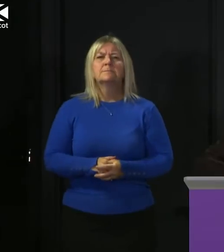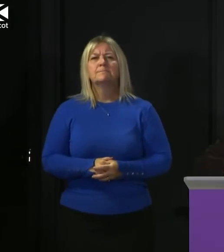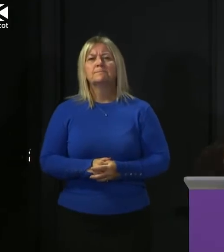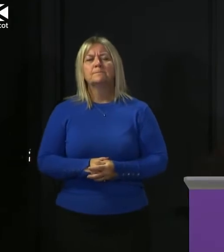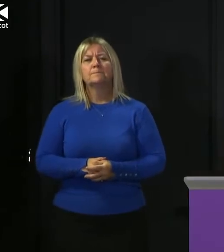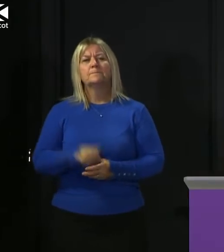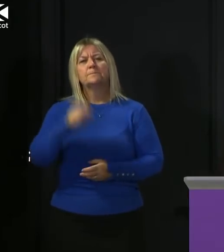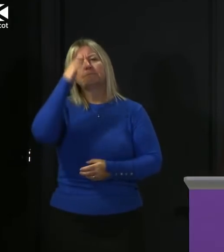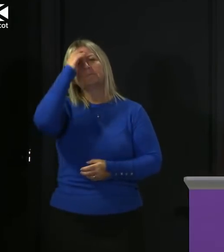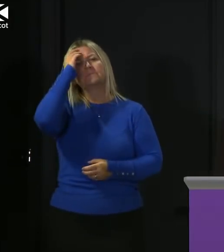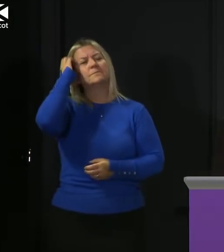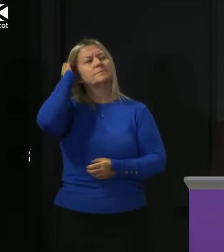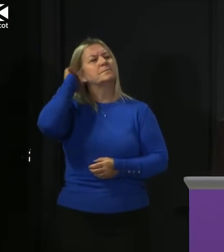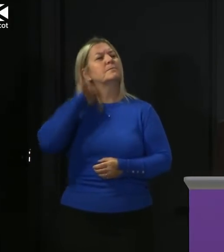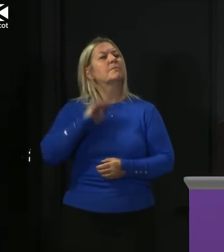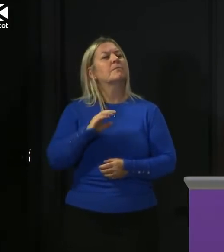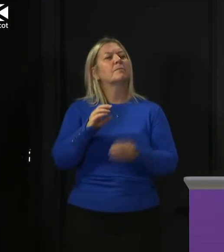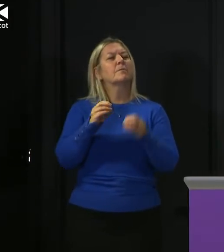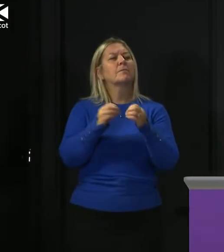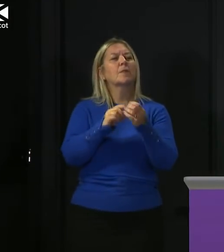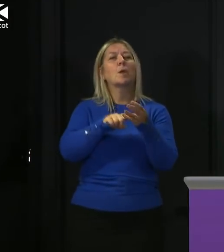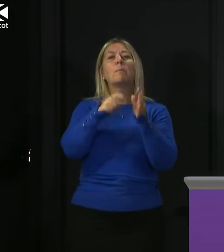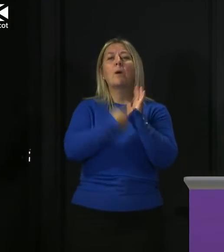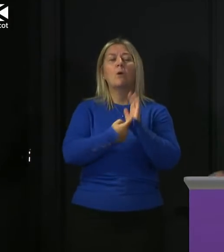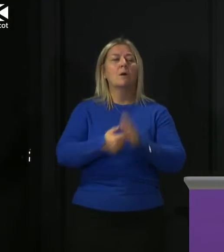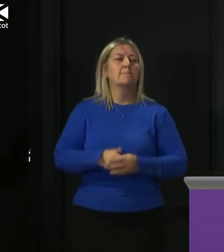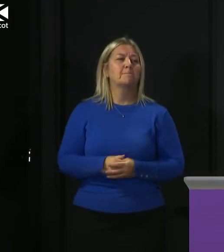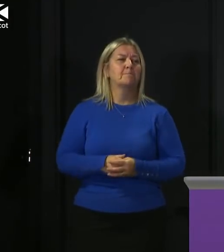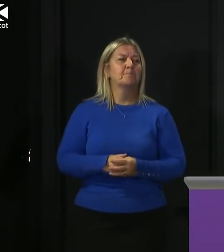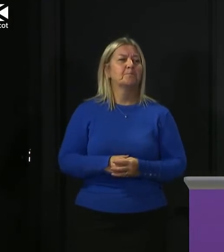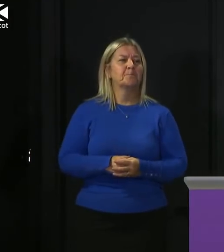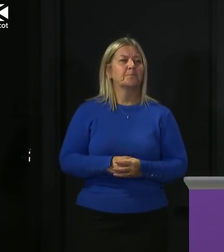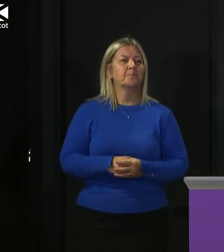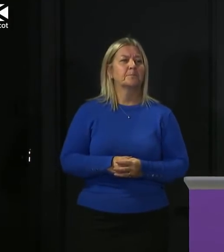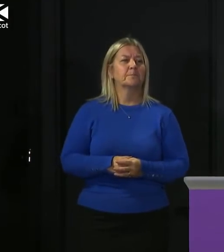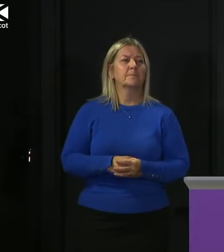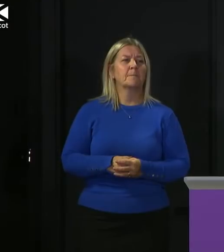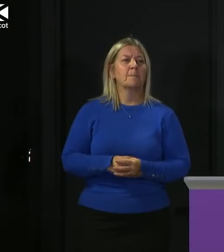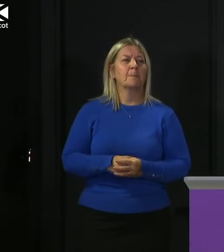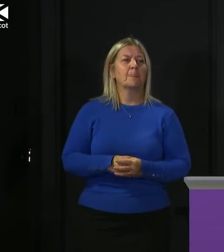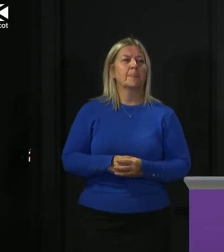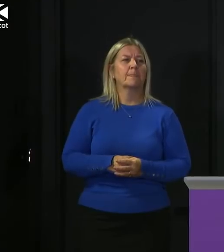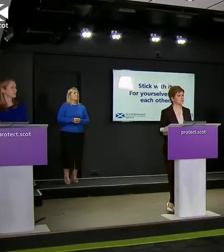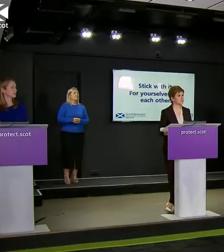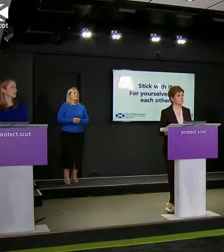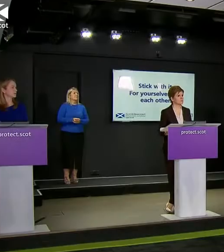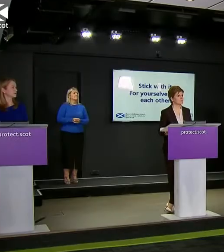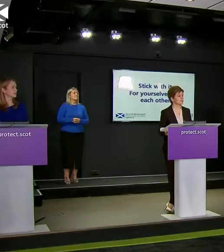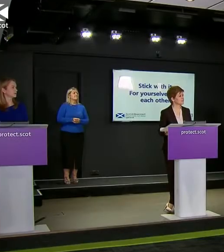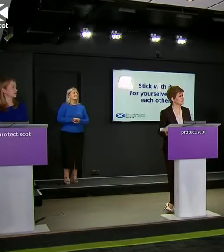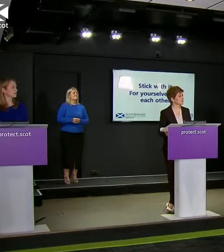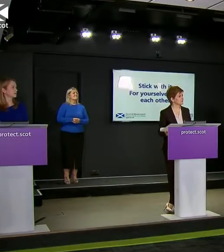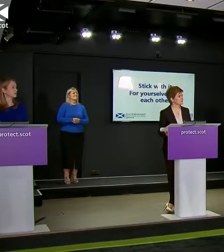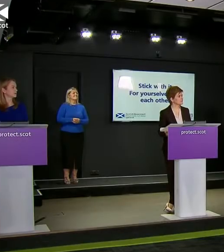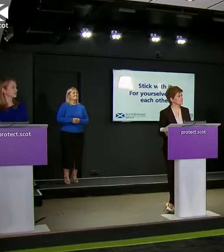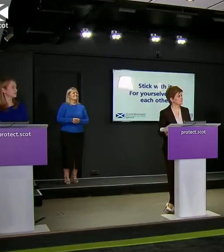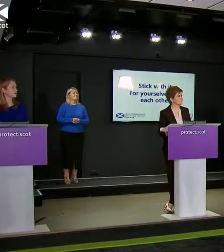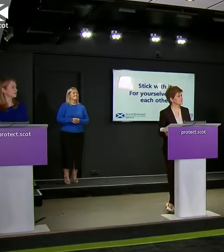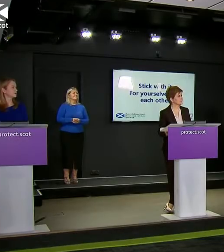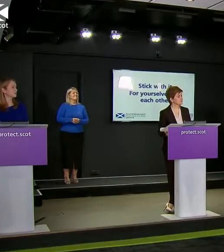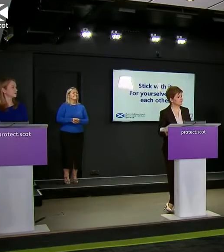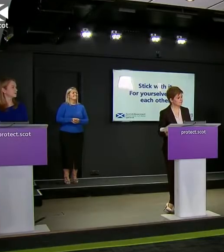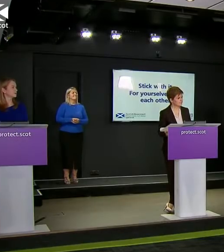Natasha Richardson from Bauer. Thank you, First Minister.